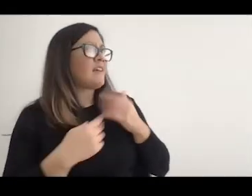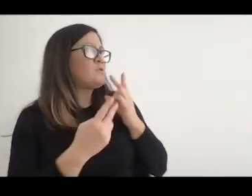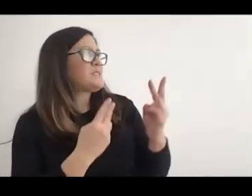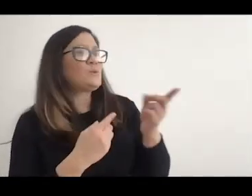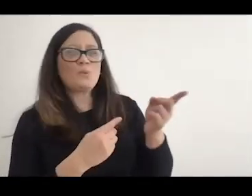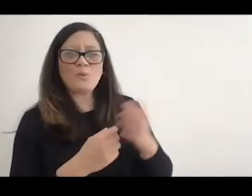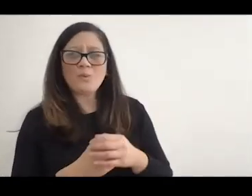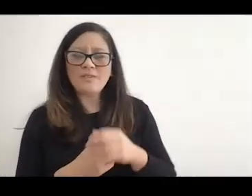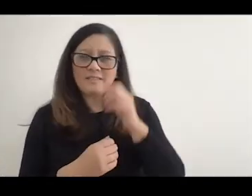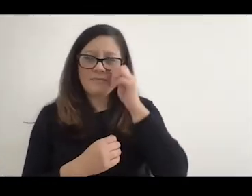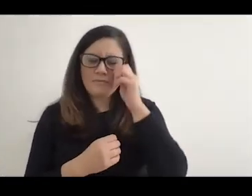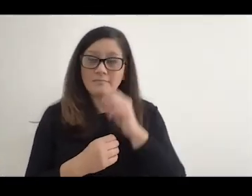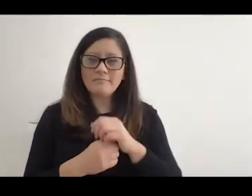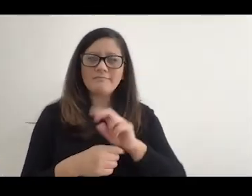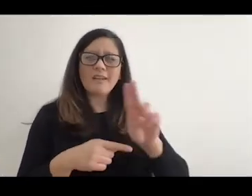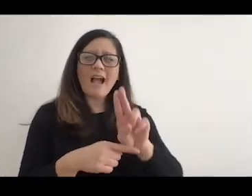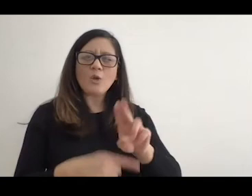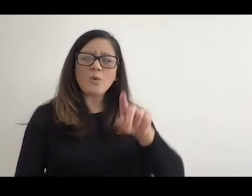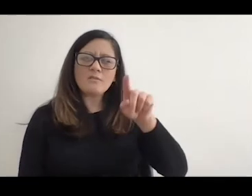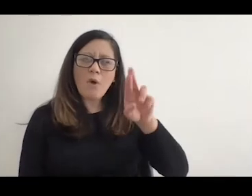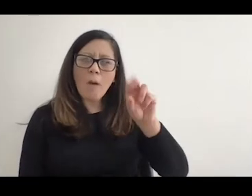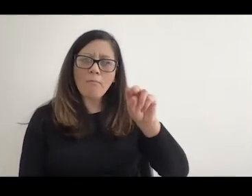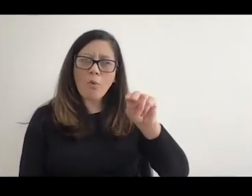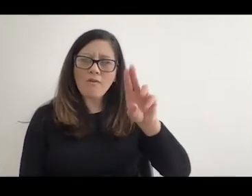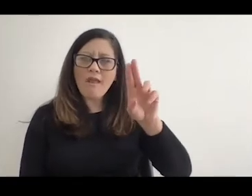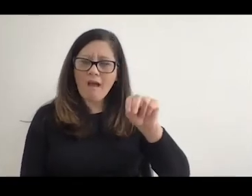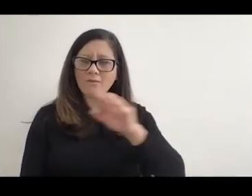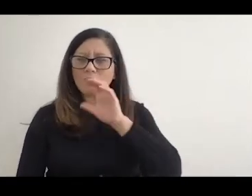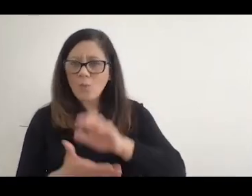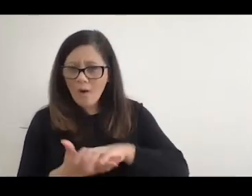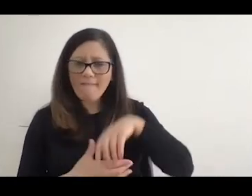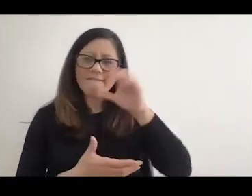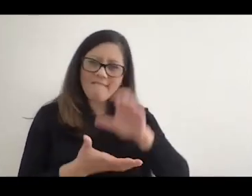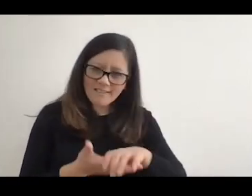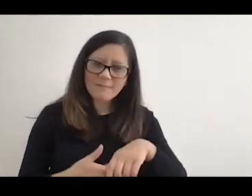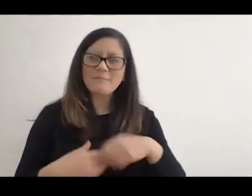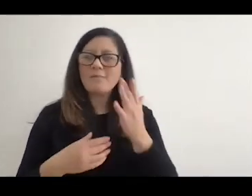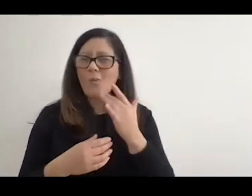I'm using those pronouns because those refer to the people that this that was the problem.